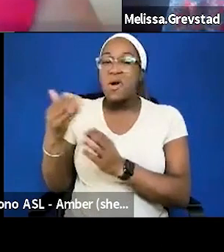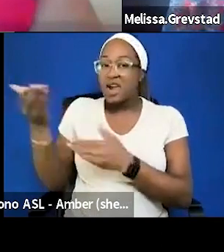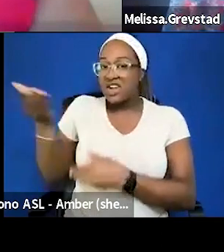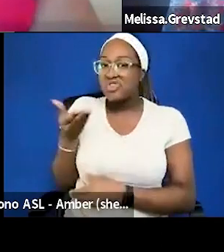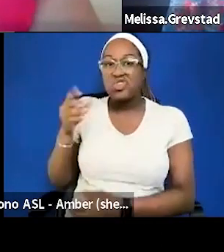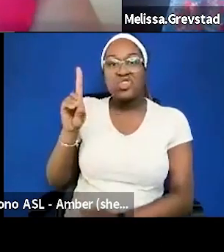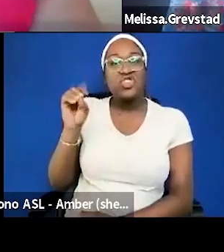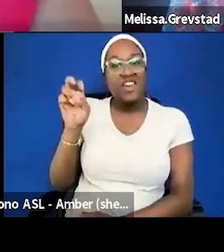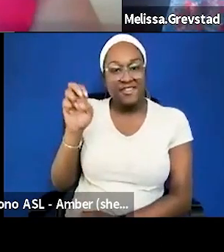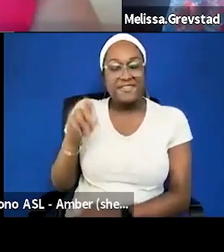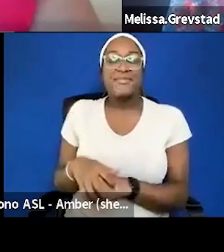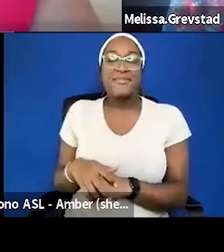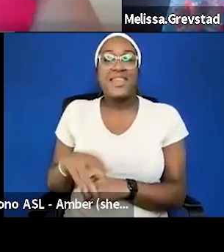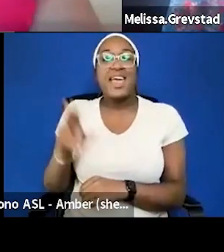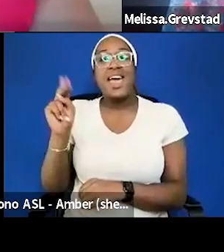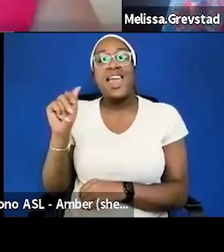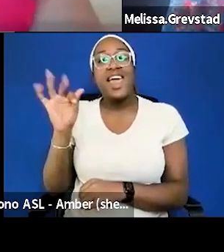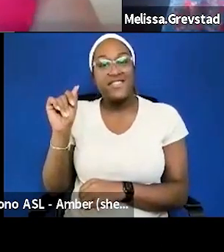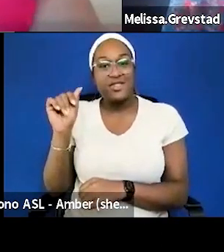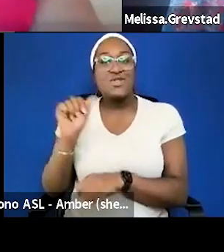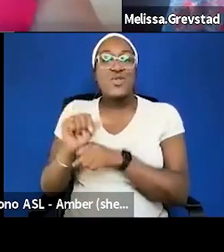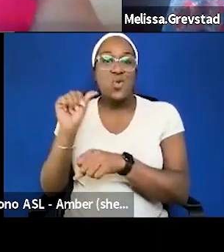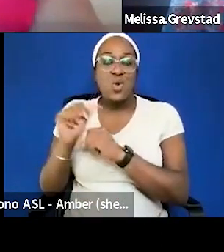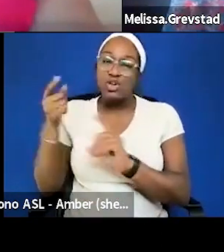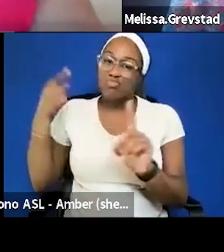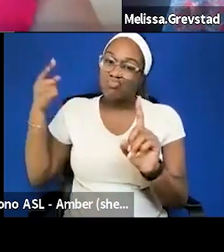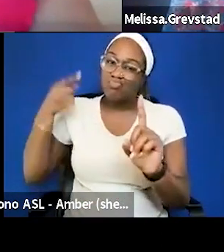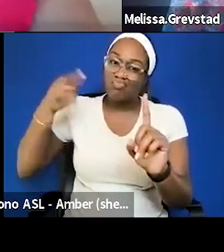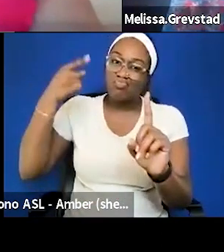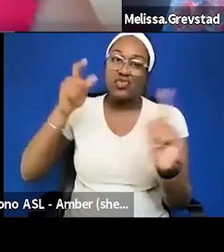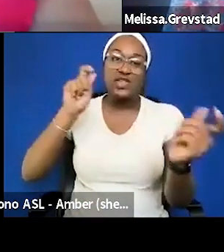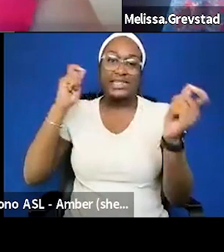NAAFA has been working towards changing perceptions of fat